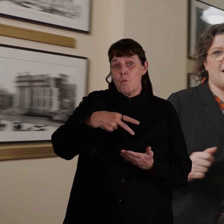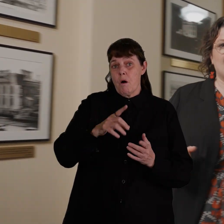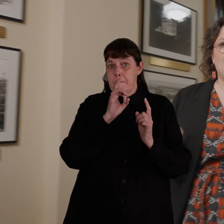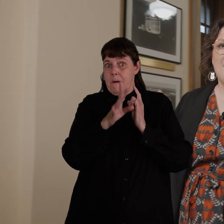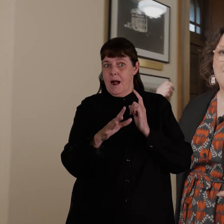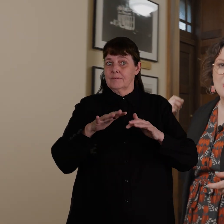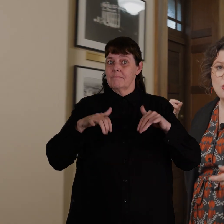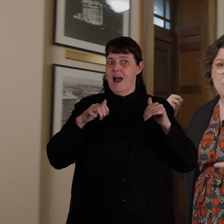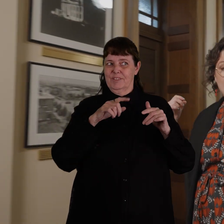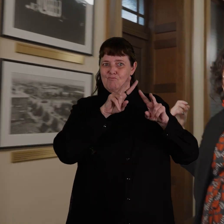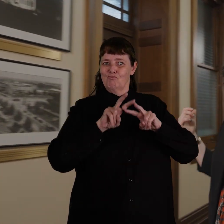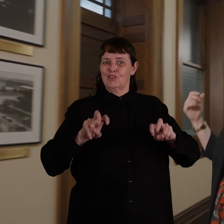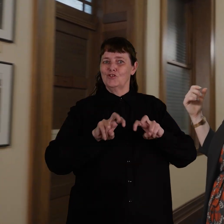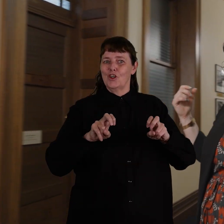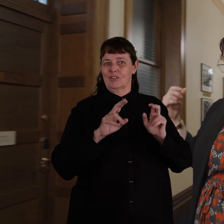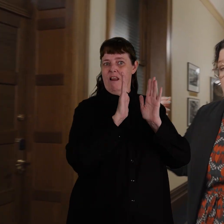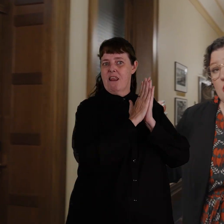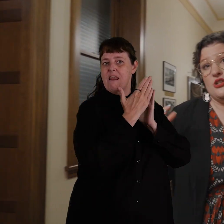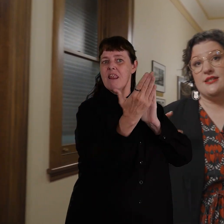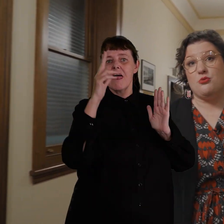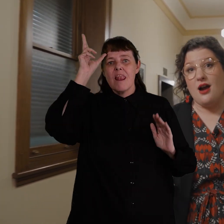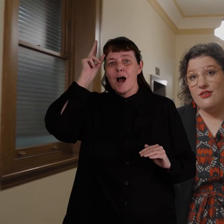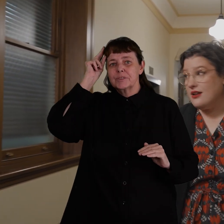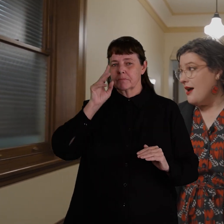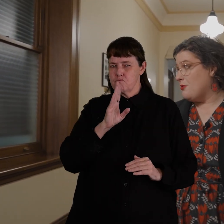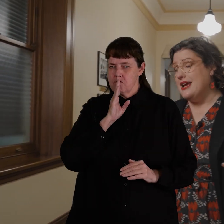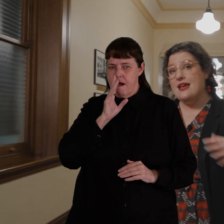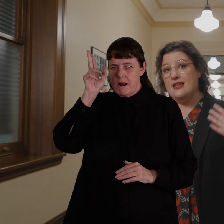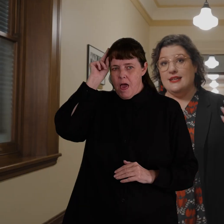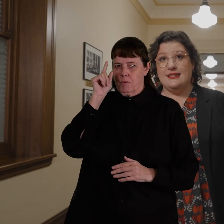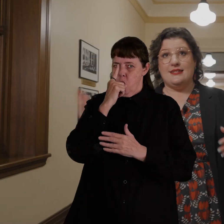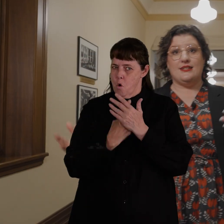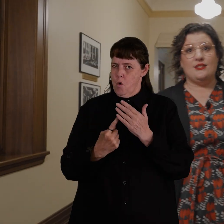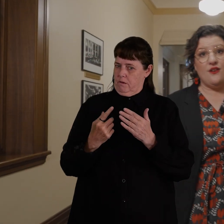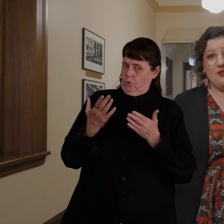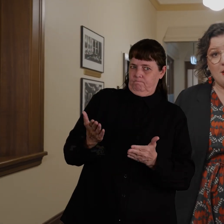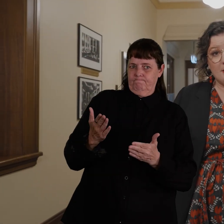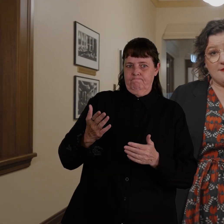past the Parliamentary Research Library, which is a private library that exists to serve the members